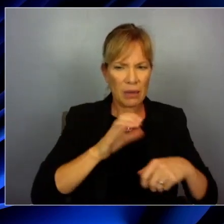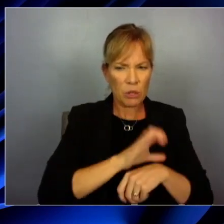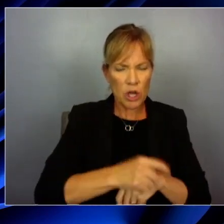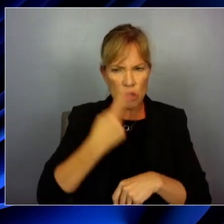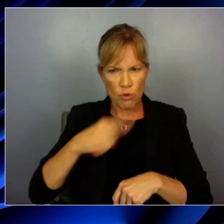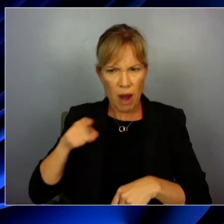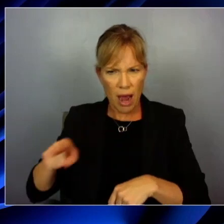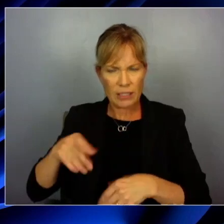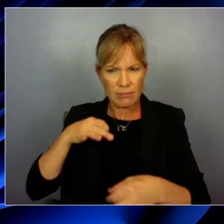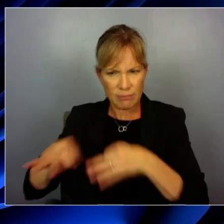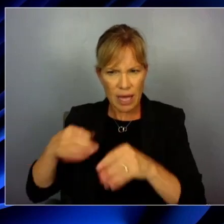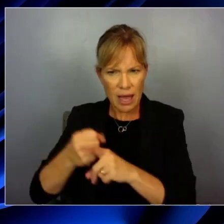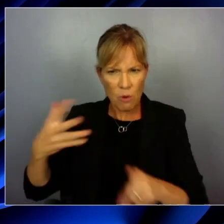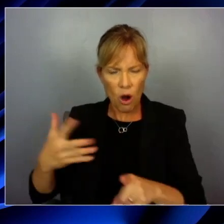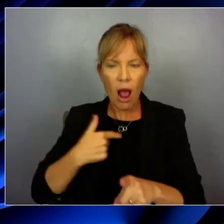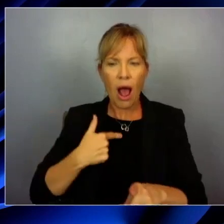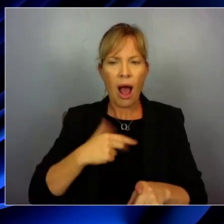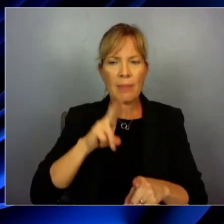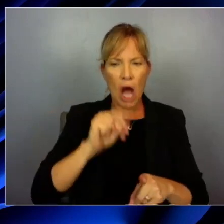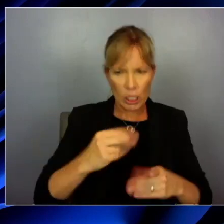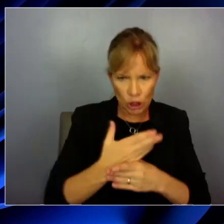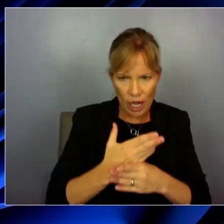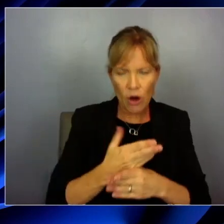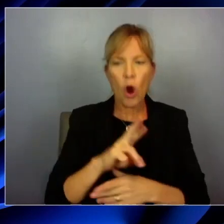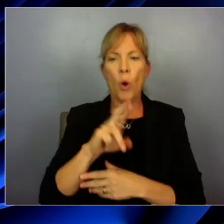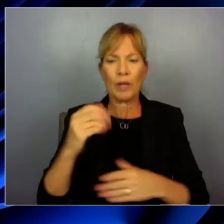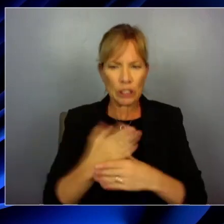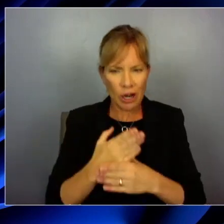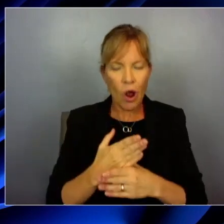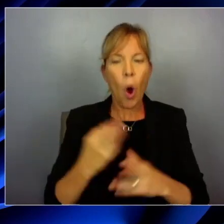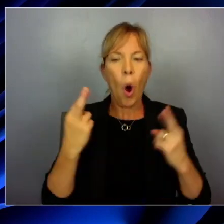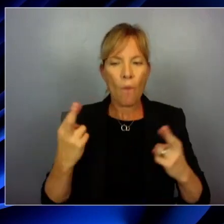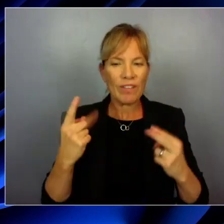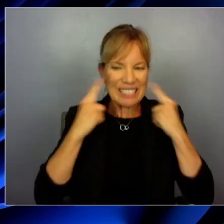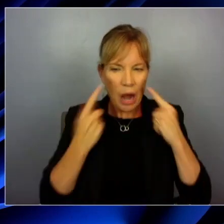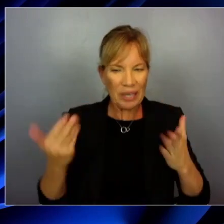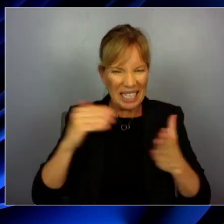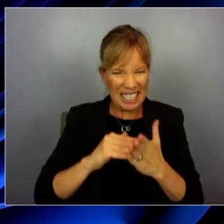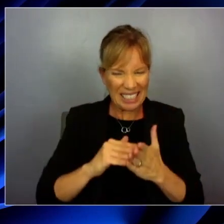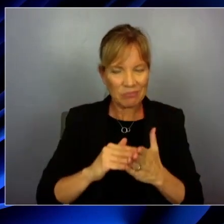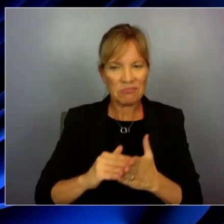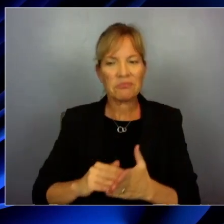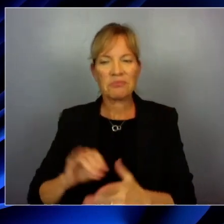more about this I'm going to unshare Then reshare and hopefully our sound comes back give me a second sure no problem it it's wonderful when